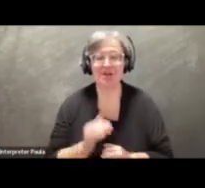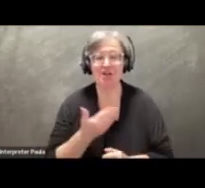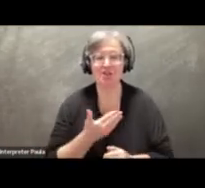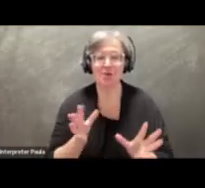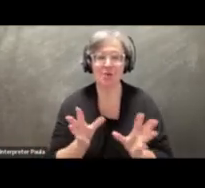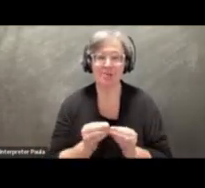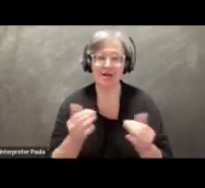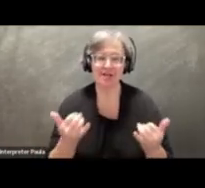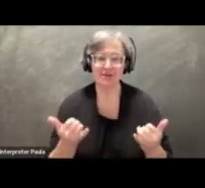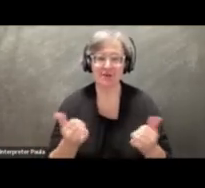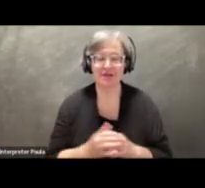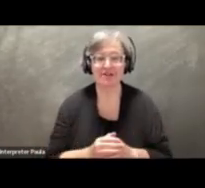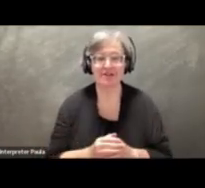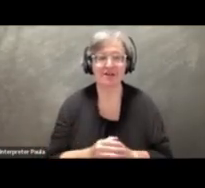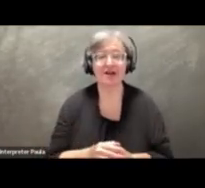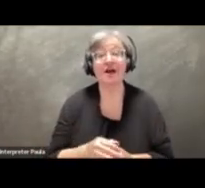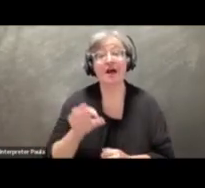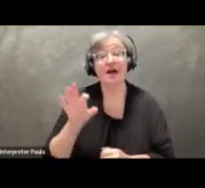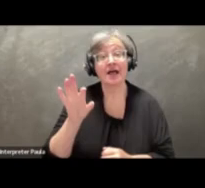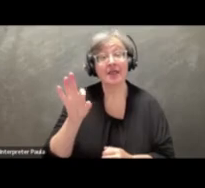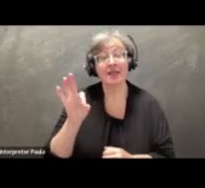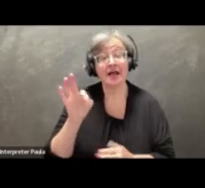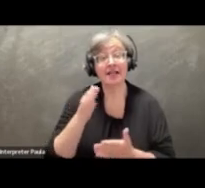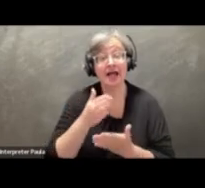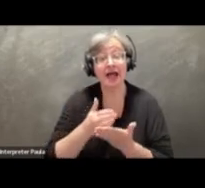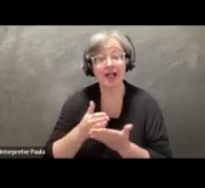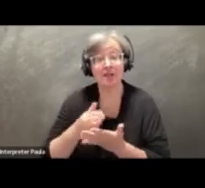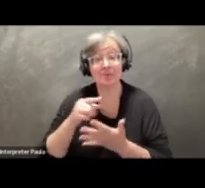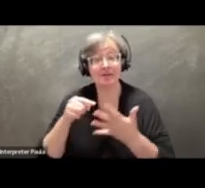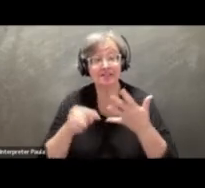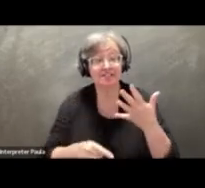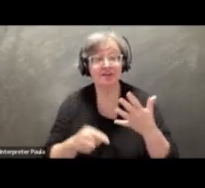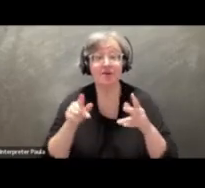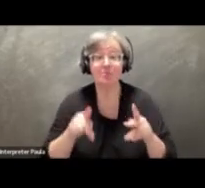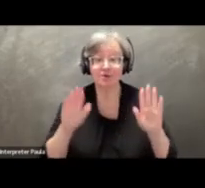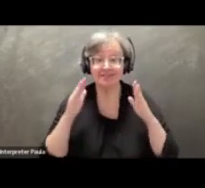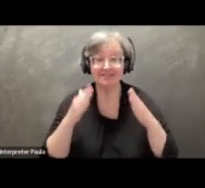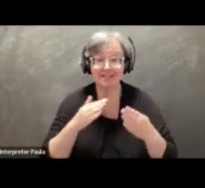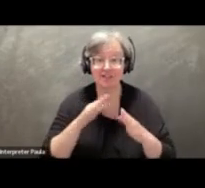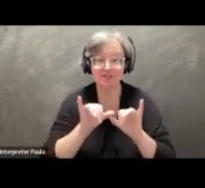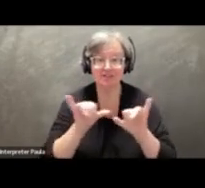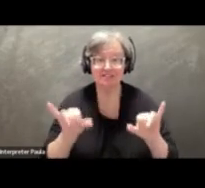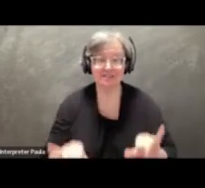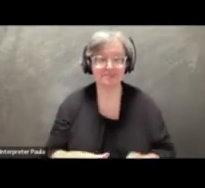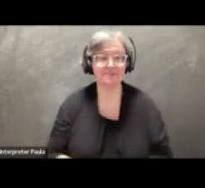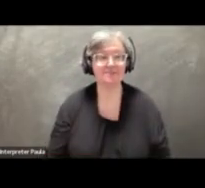today, the 9 Elements of a Person-Centered System. So, my